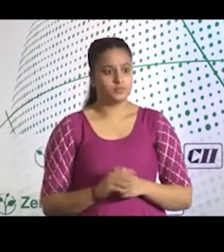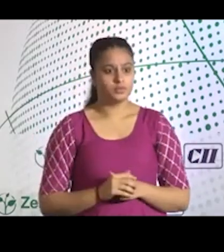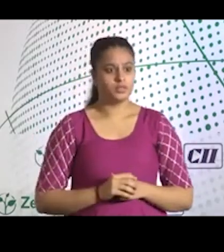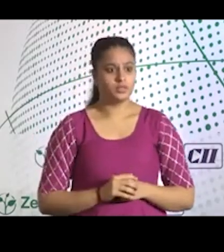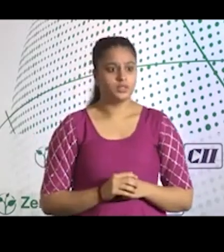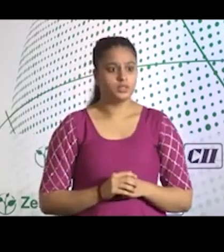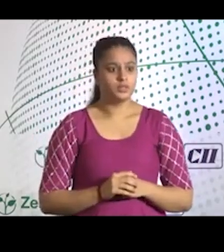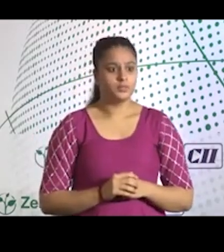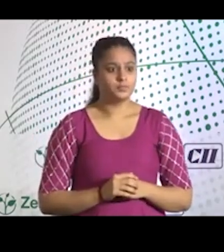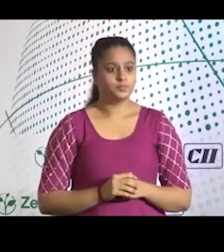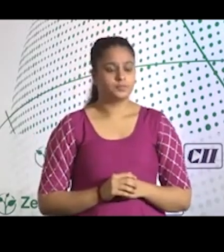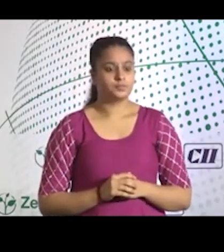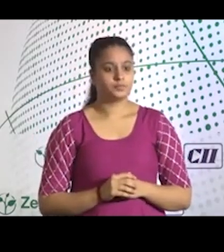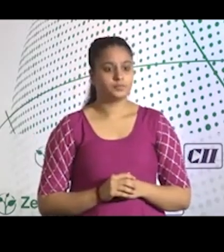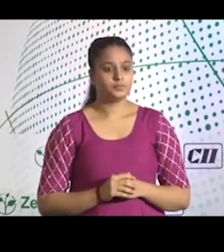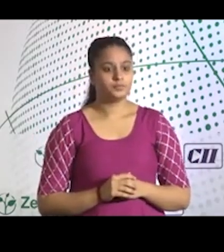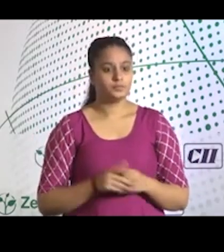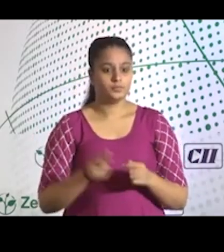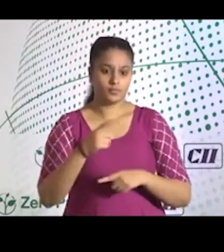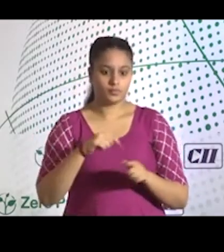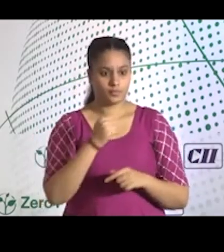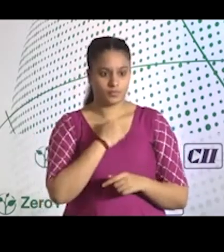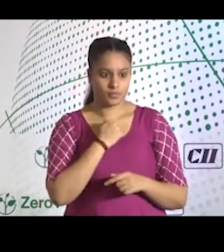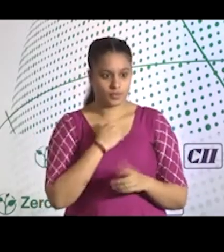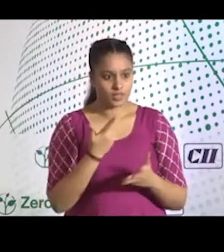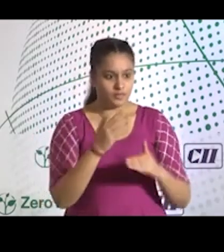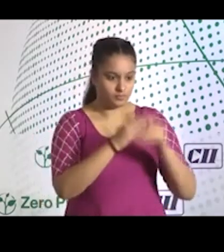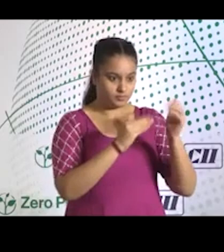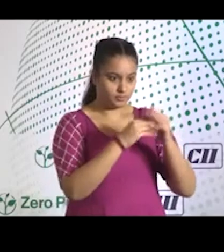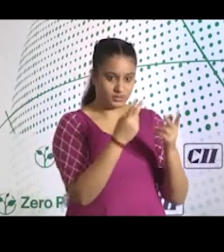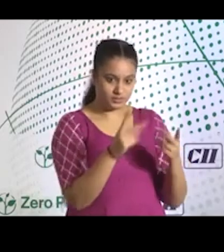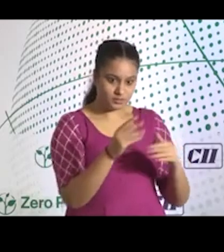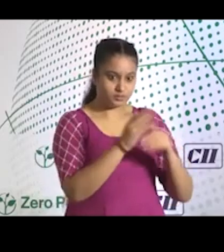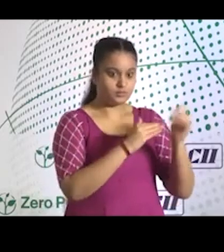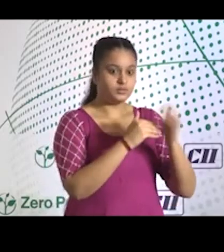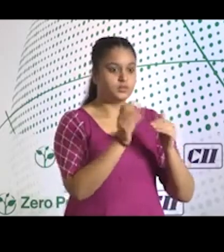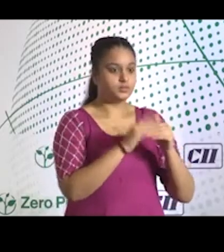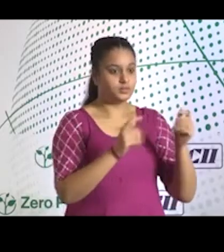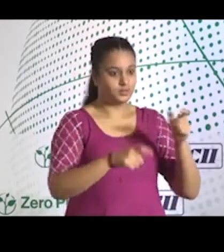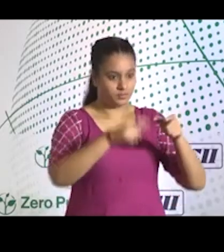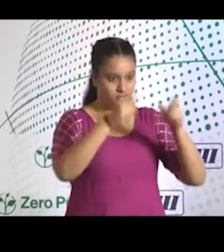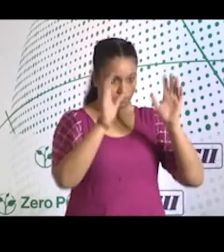We have created an infrastructure where people can use